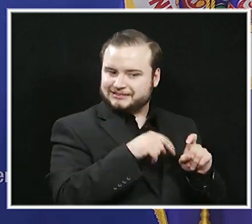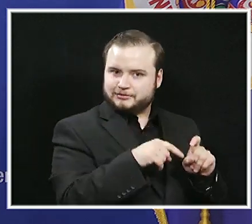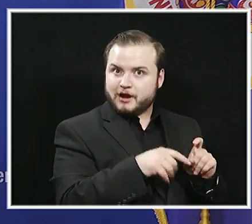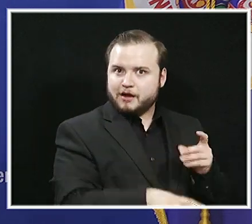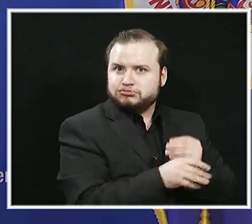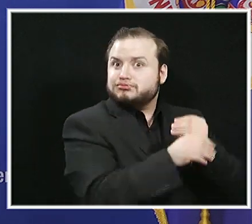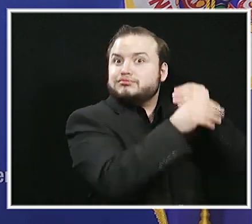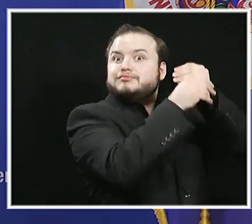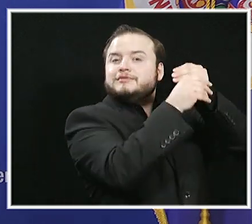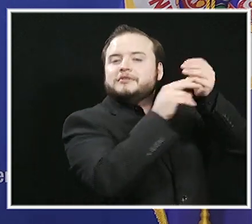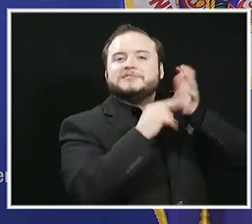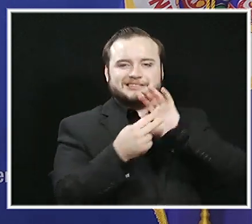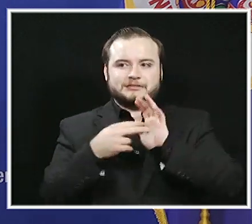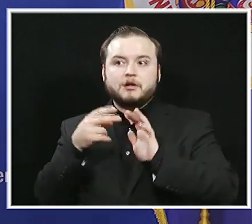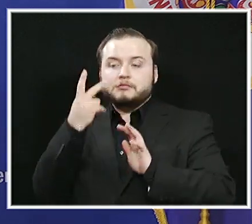thousand and 2,000 and 3,000 cases in the days to come